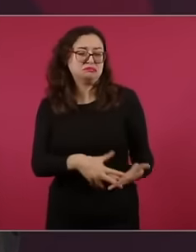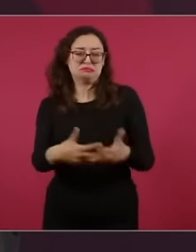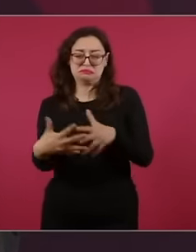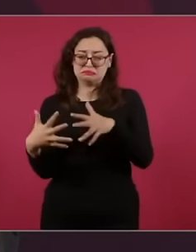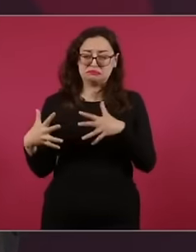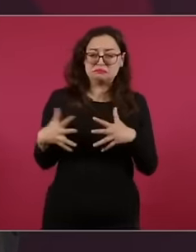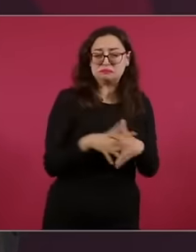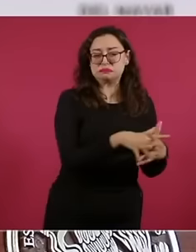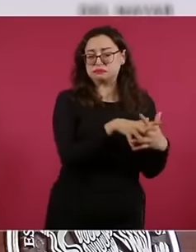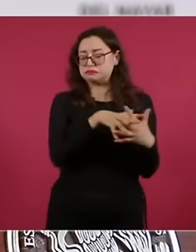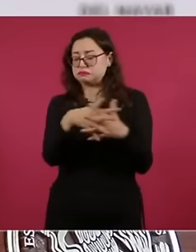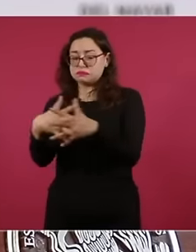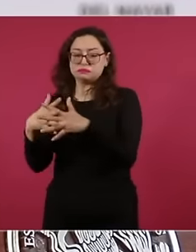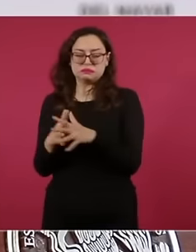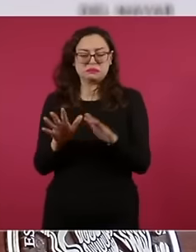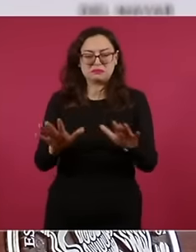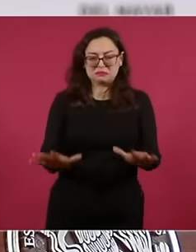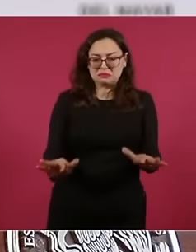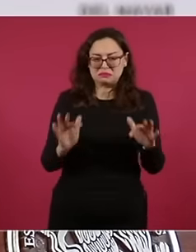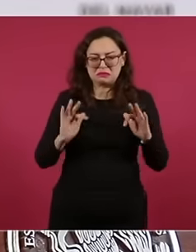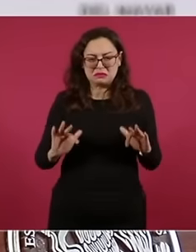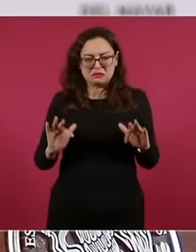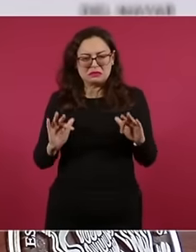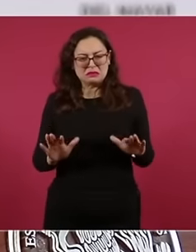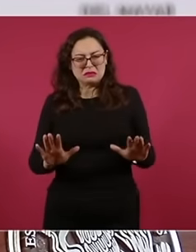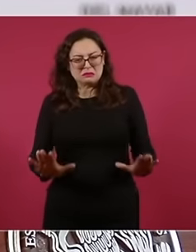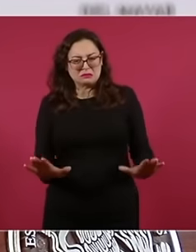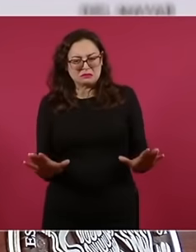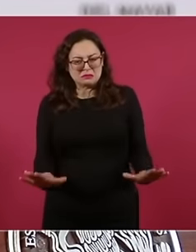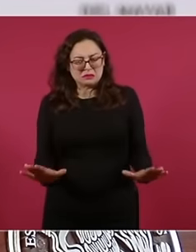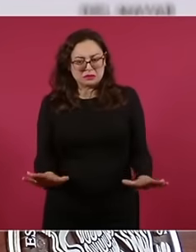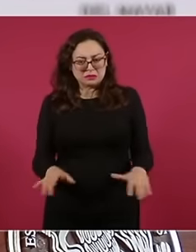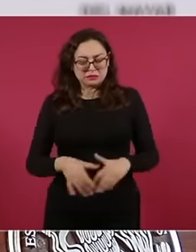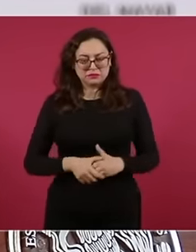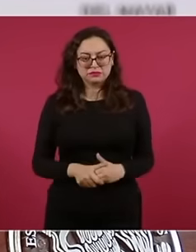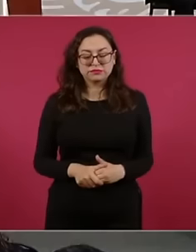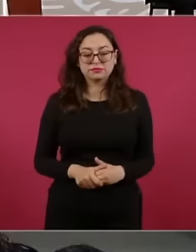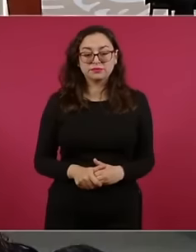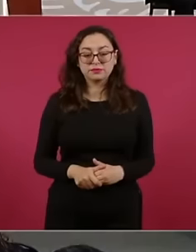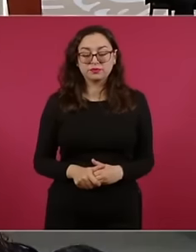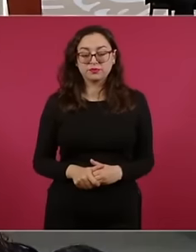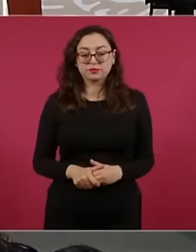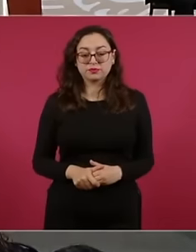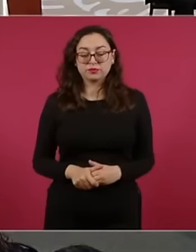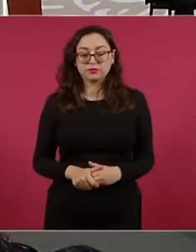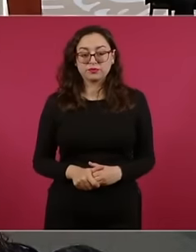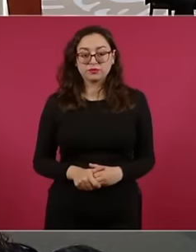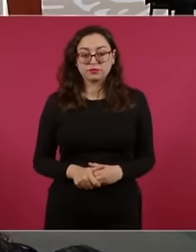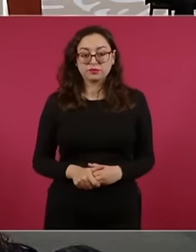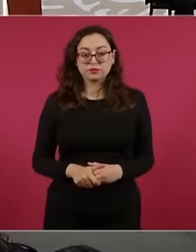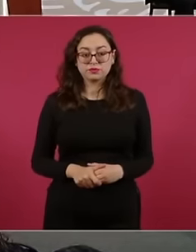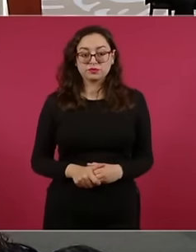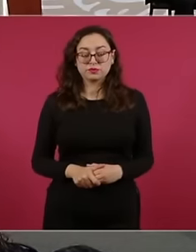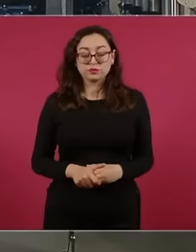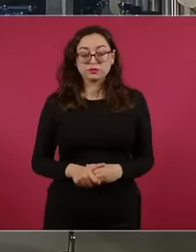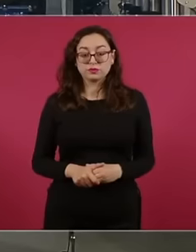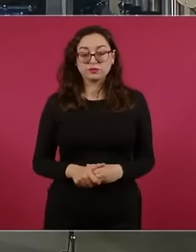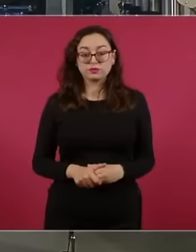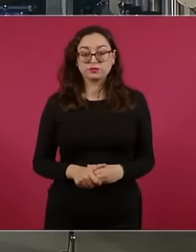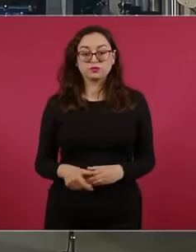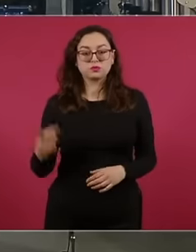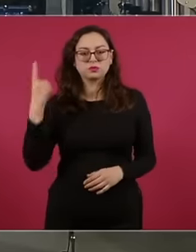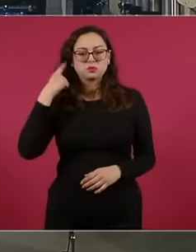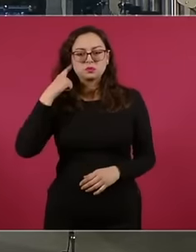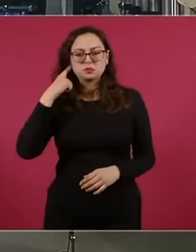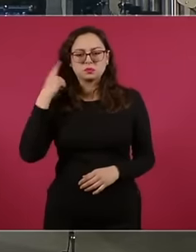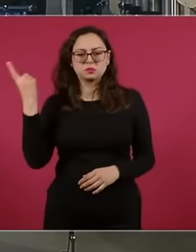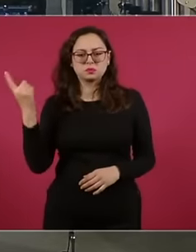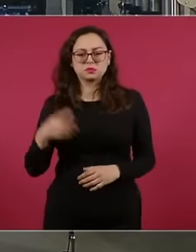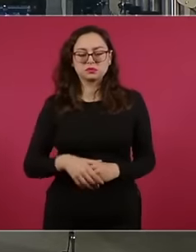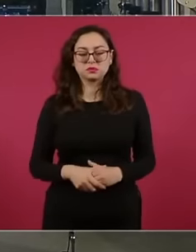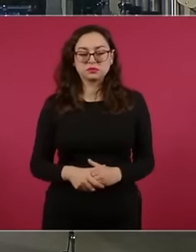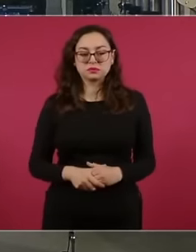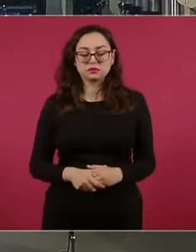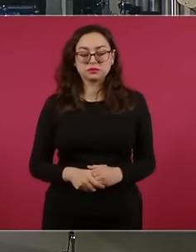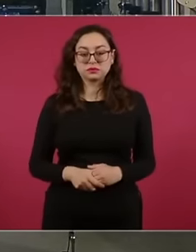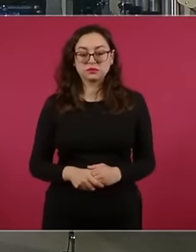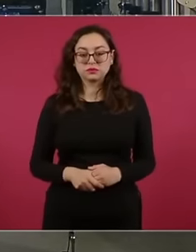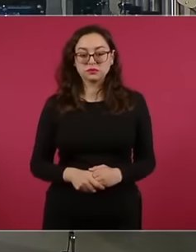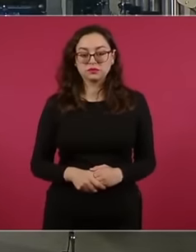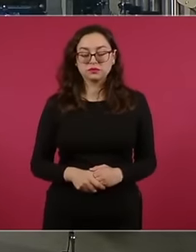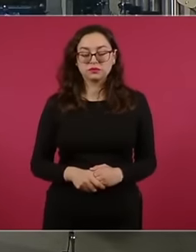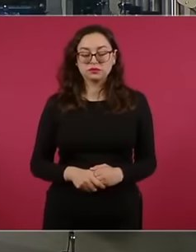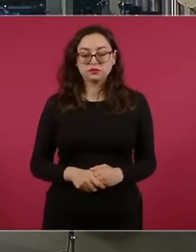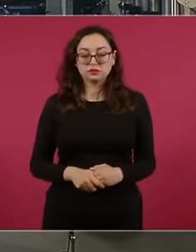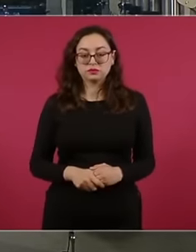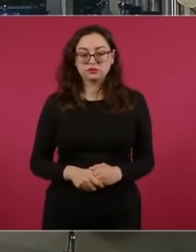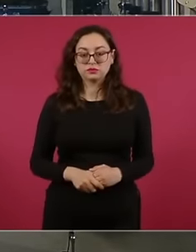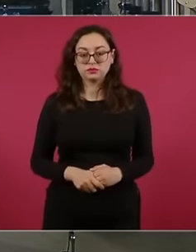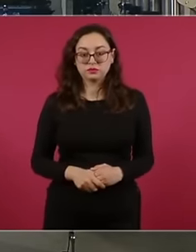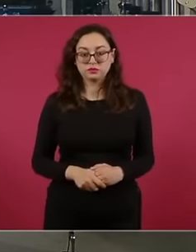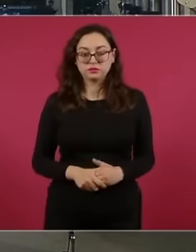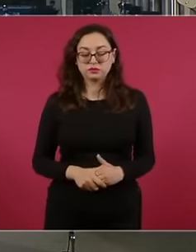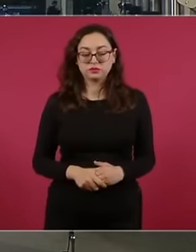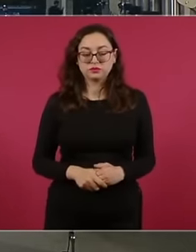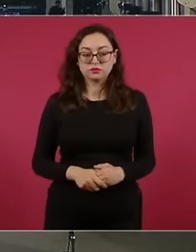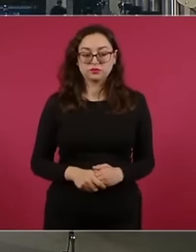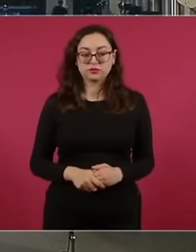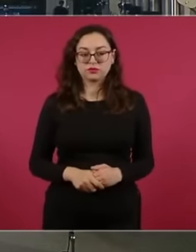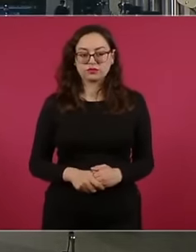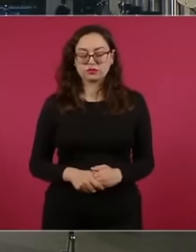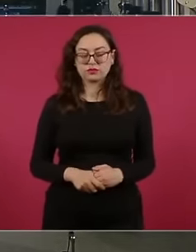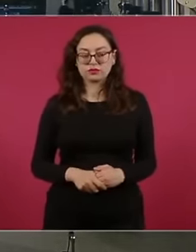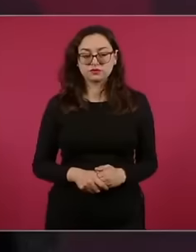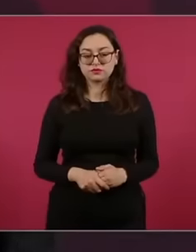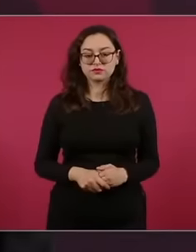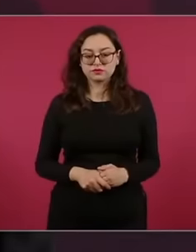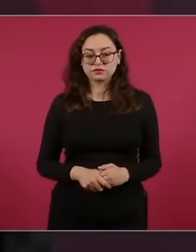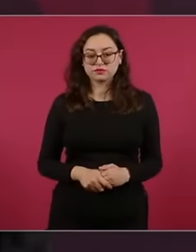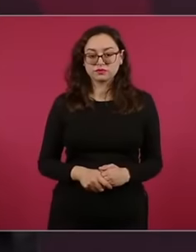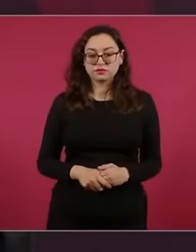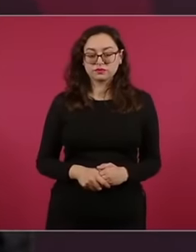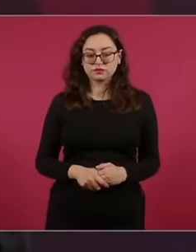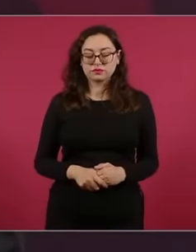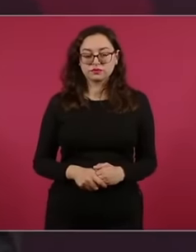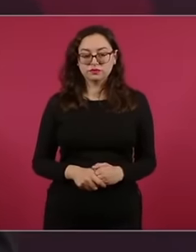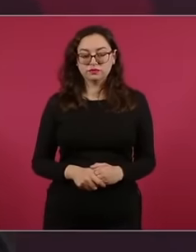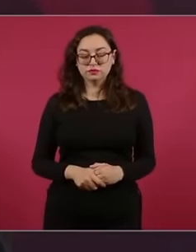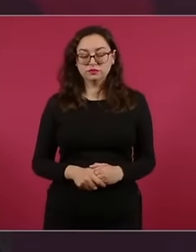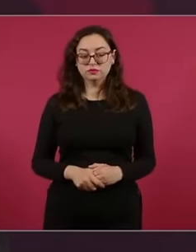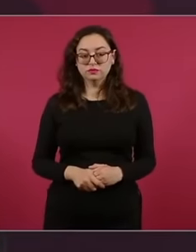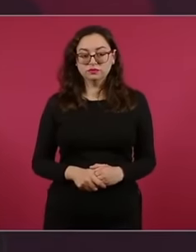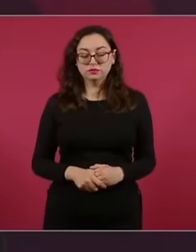Venezuelan brothers present Yes but that is part of Not the same. In other words, he is not acting with